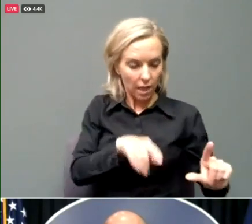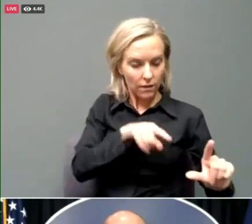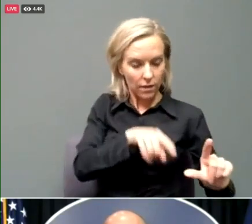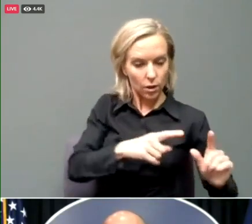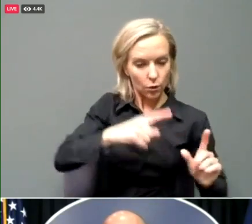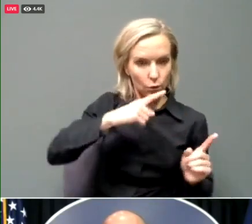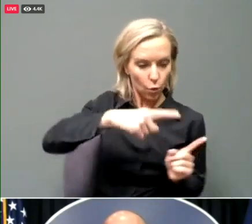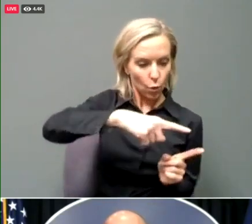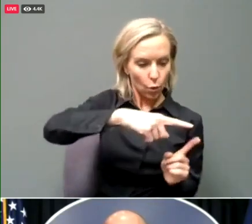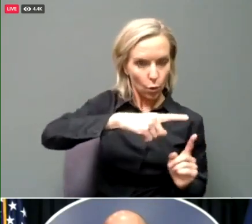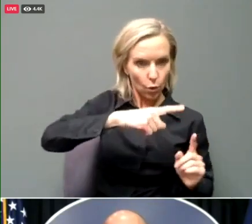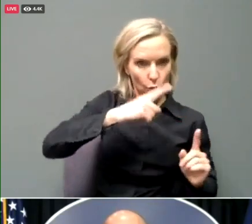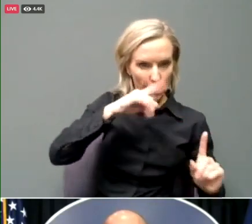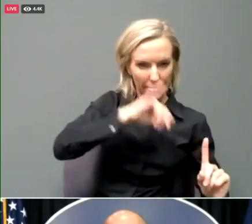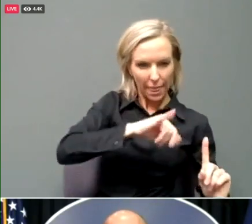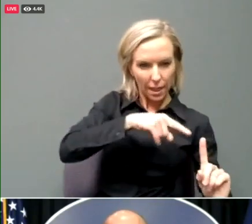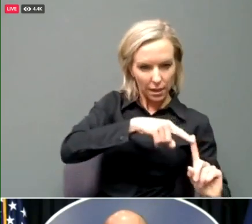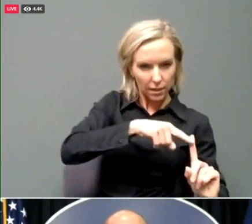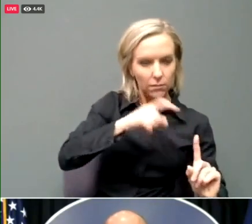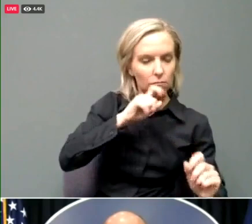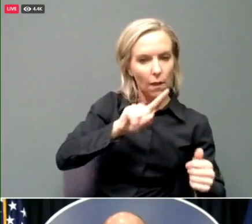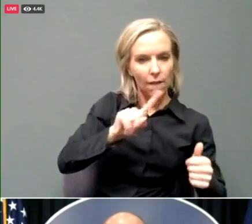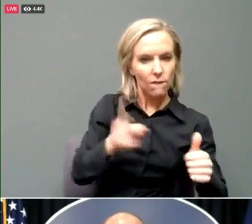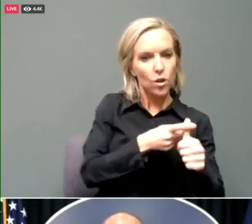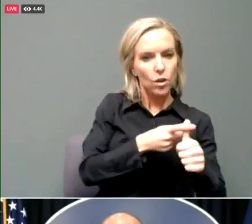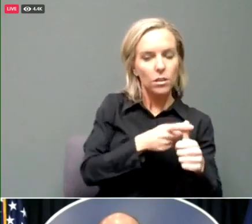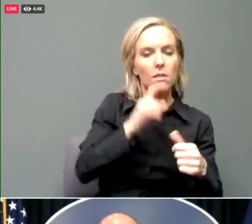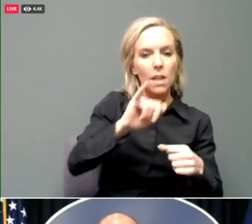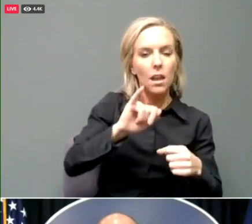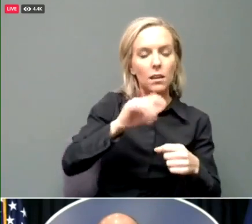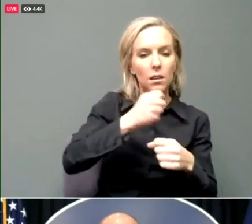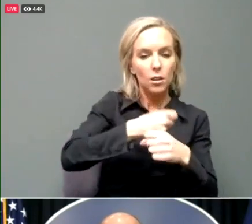Lee sequenced SARS cov to virus, so that would probably be the Wuhan